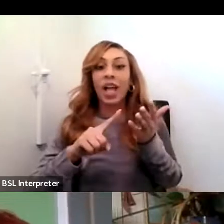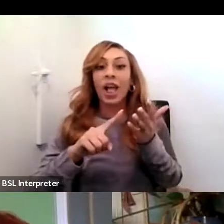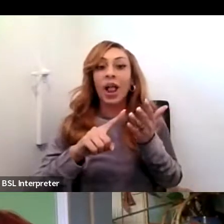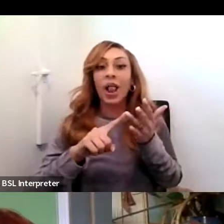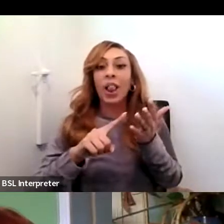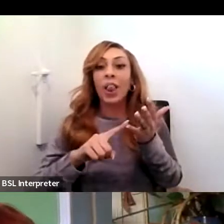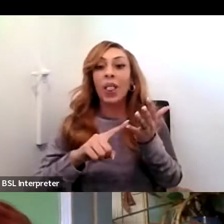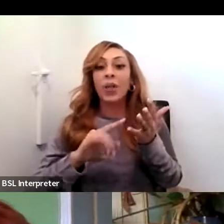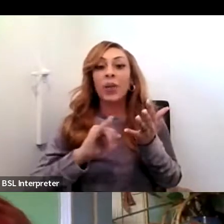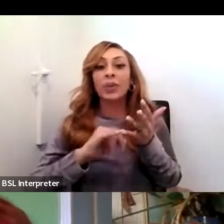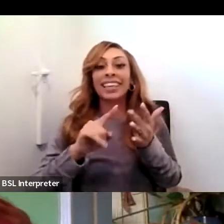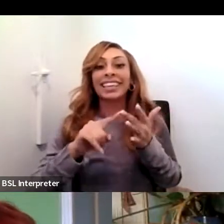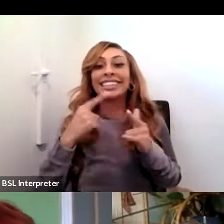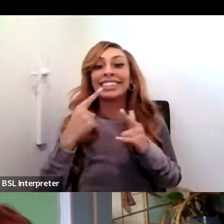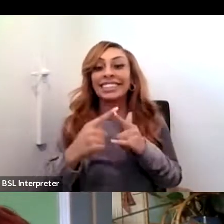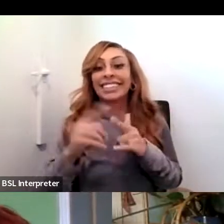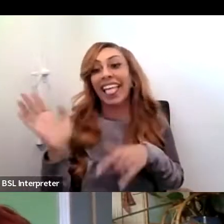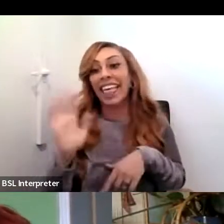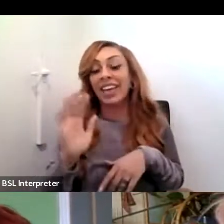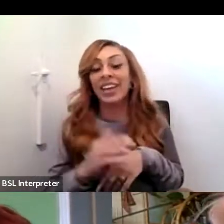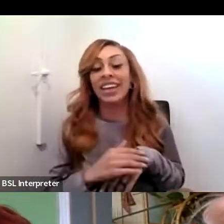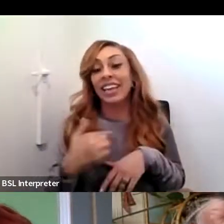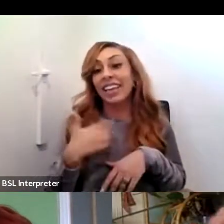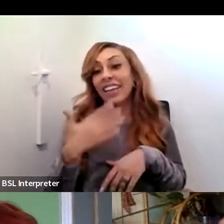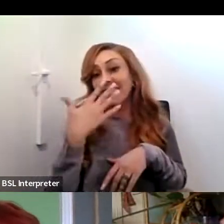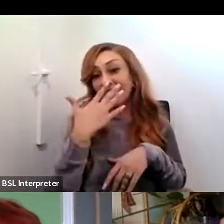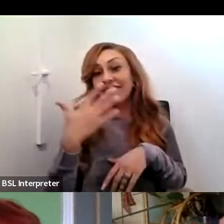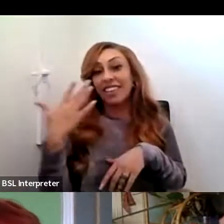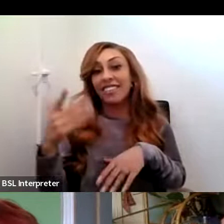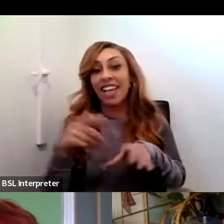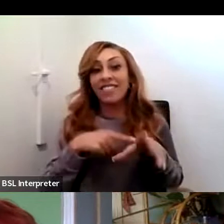Hello, yes, I'm a 55 year-old woman,